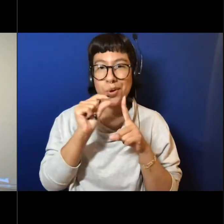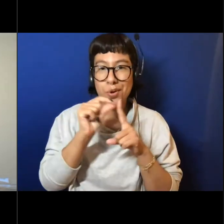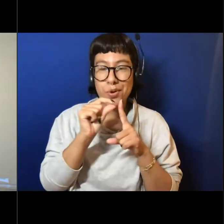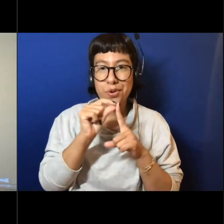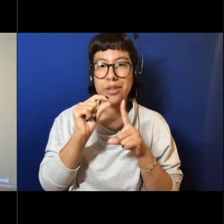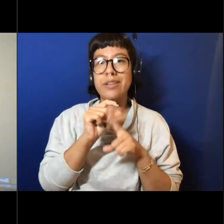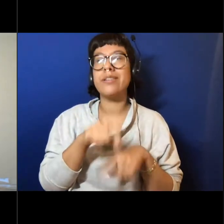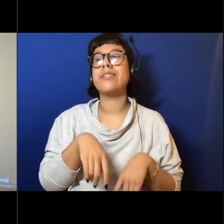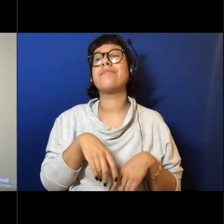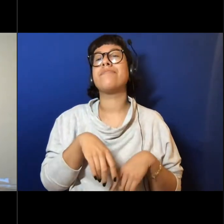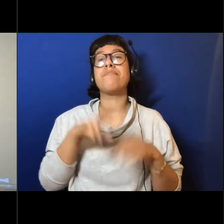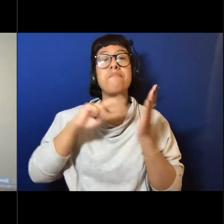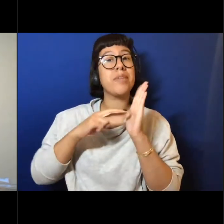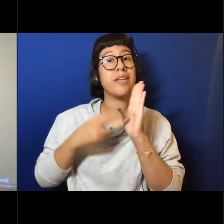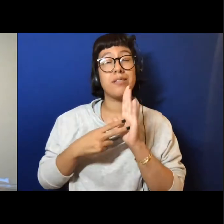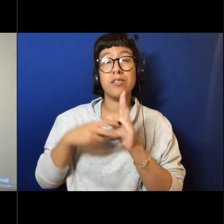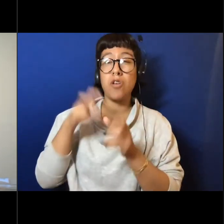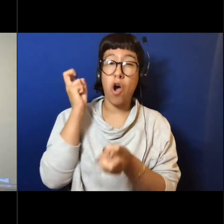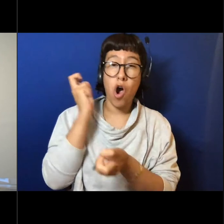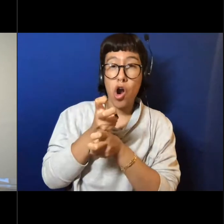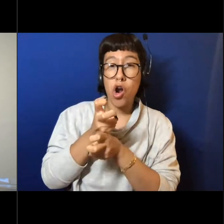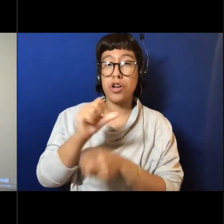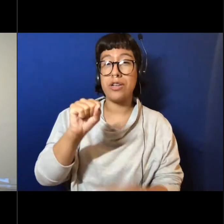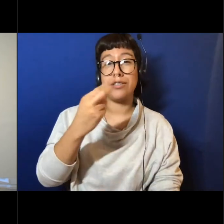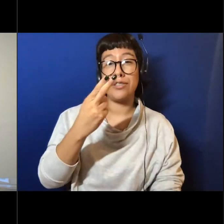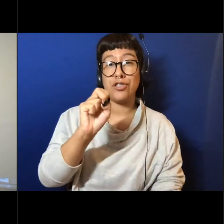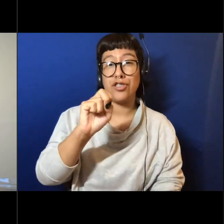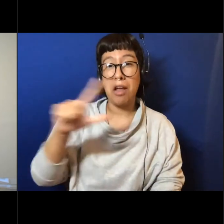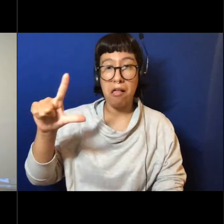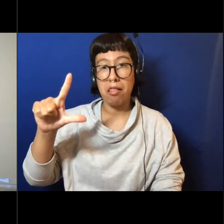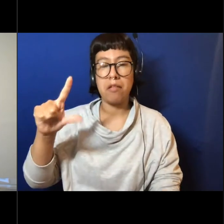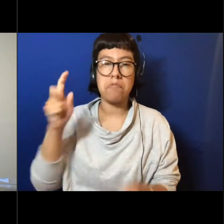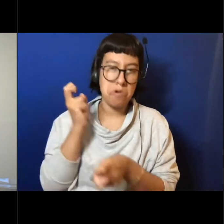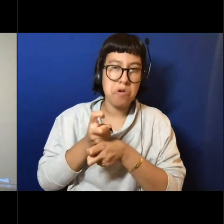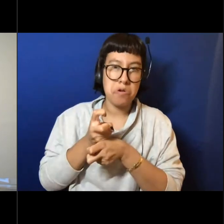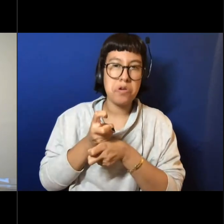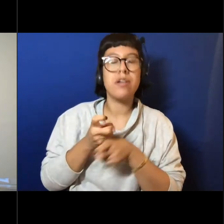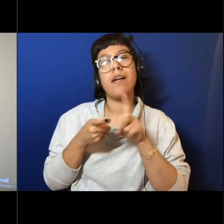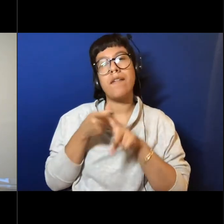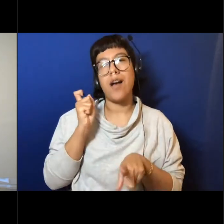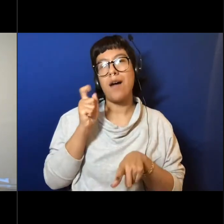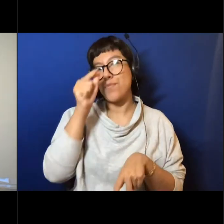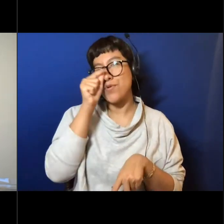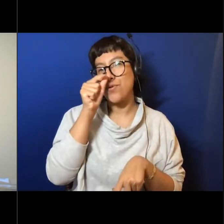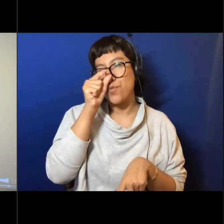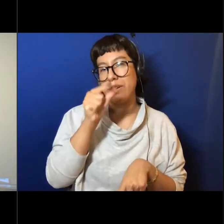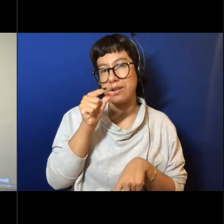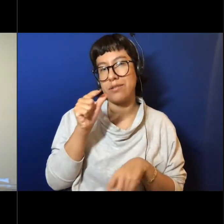it means hard shell. So I think it's name comes from the root of oyster.